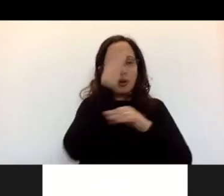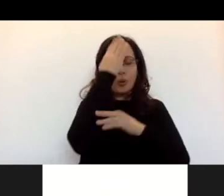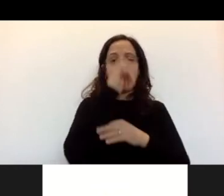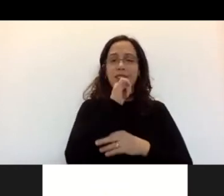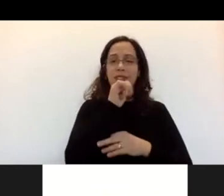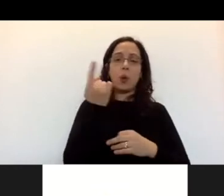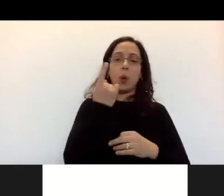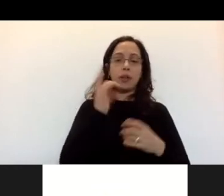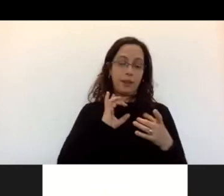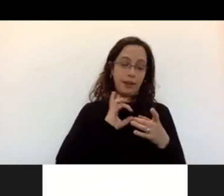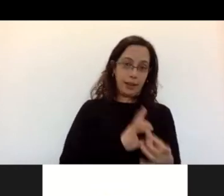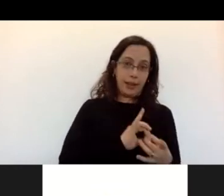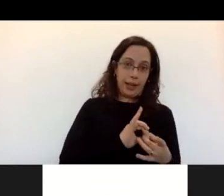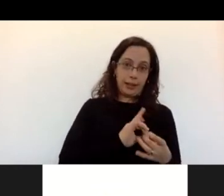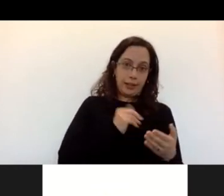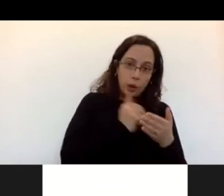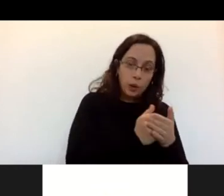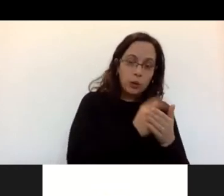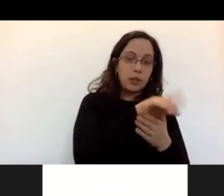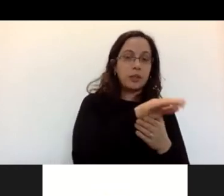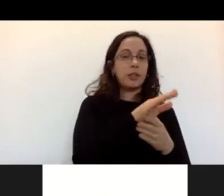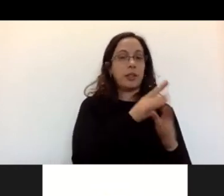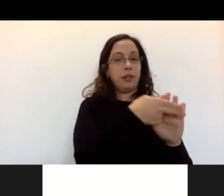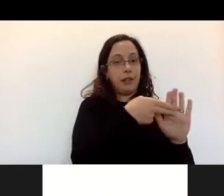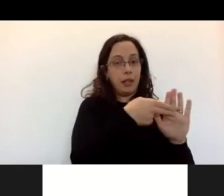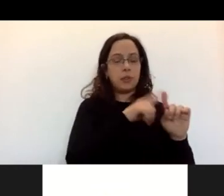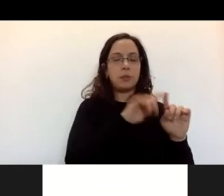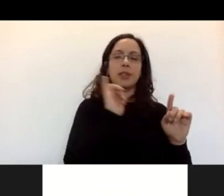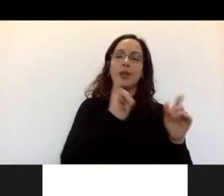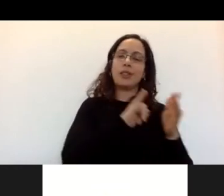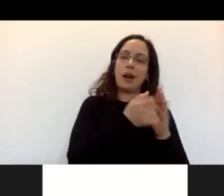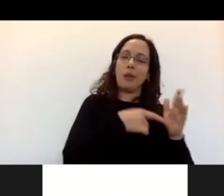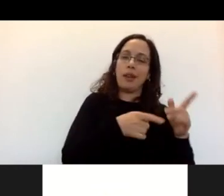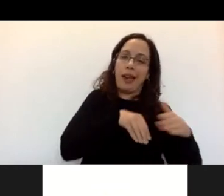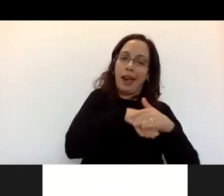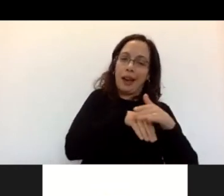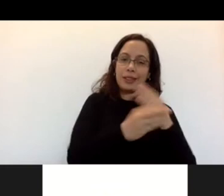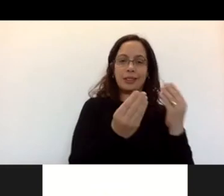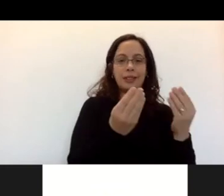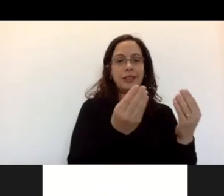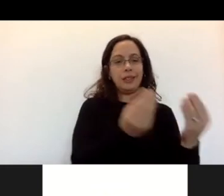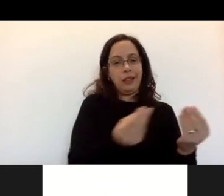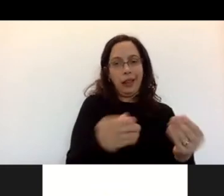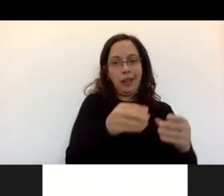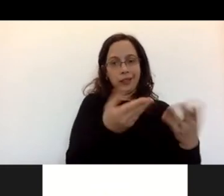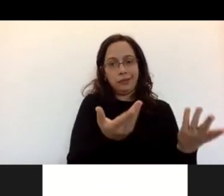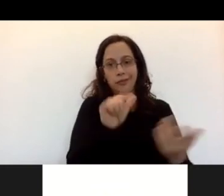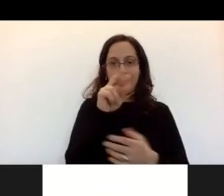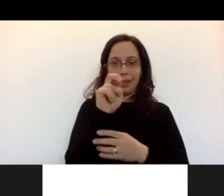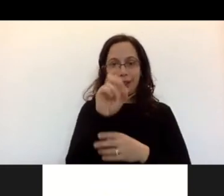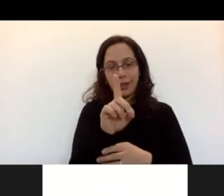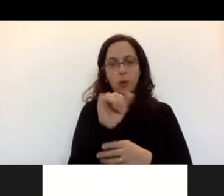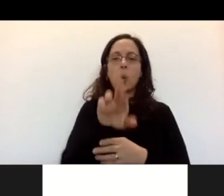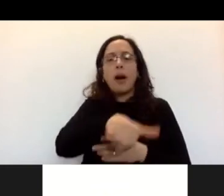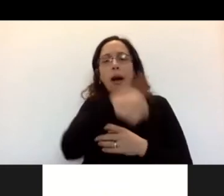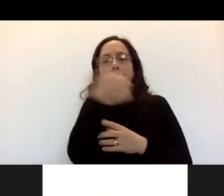it's the only way for instance to access land um so–or other kinds of resources and we could say